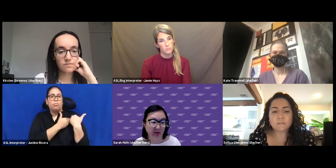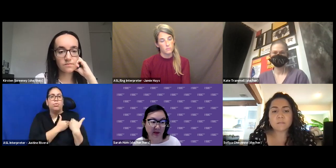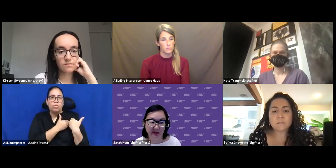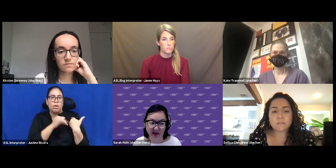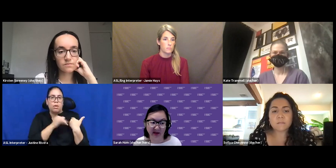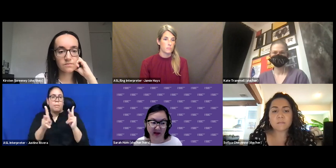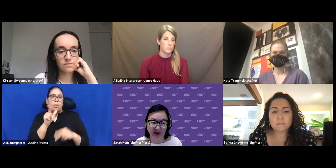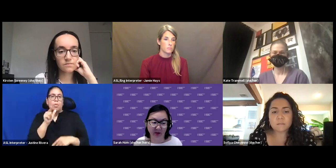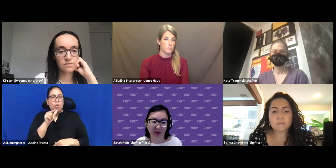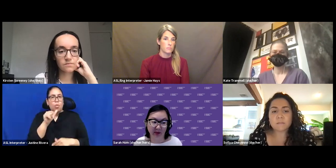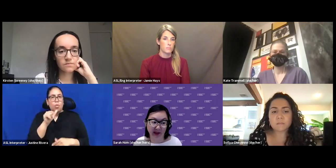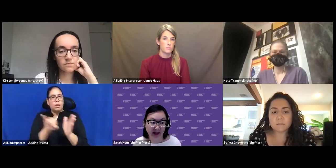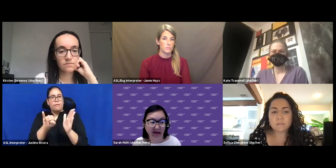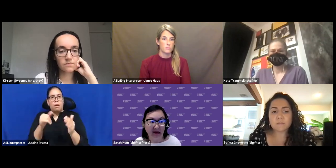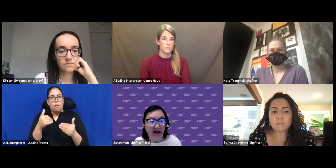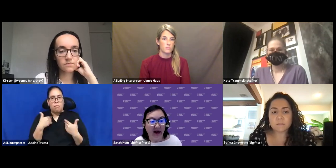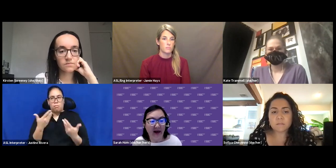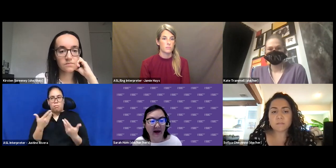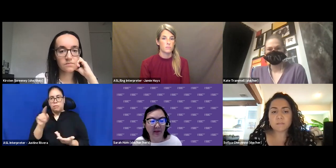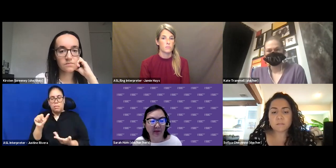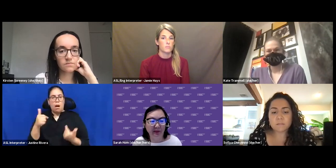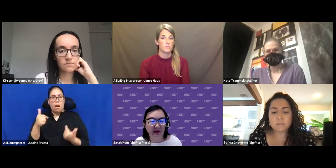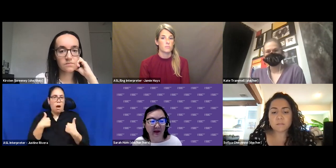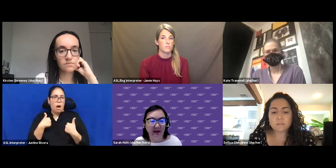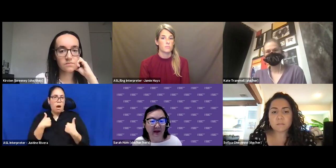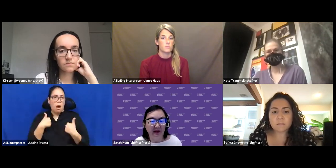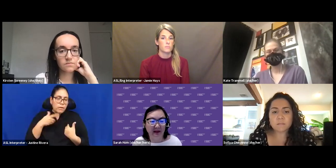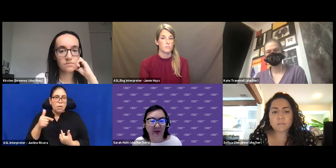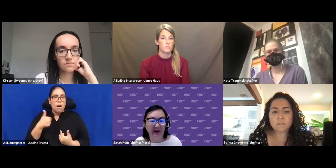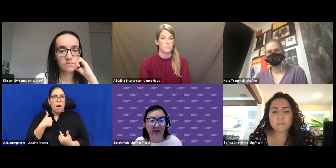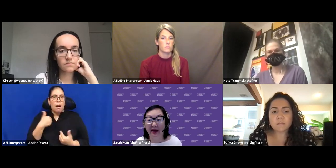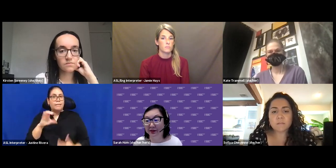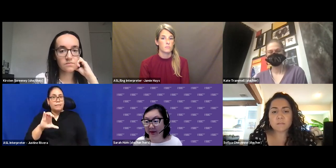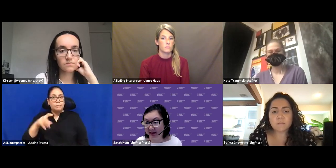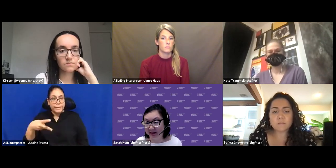cerebral palsy, and I walk with a cane. You know, we have to be